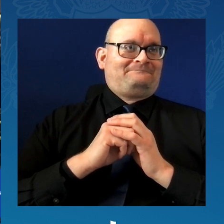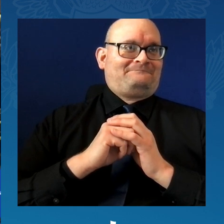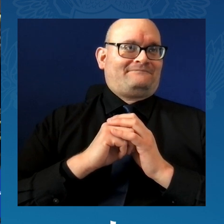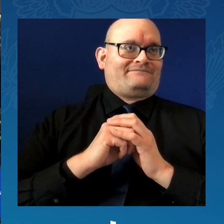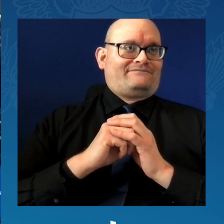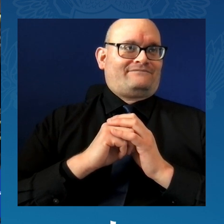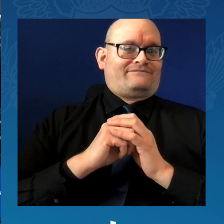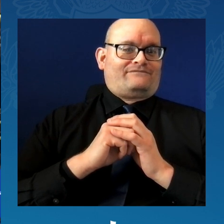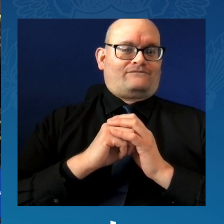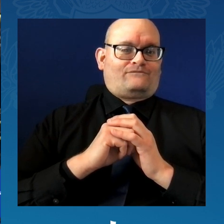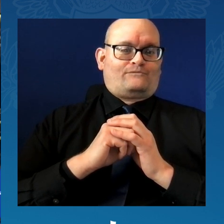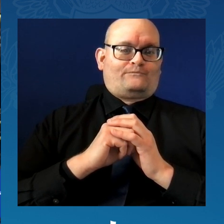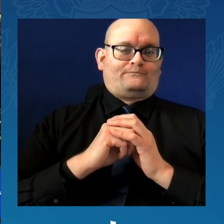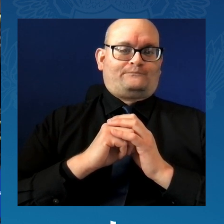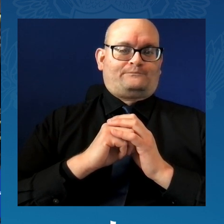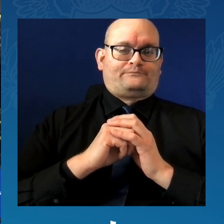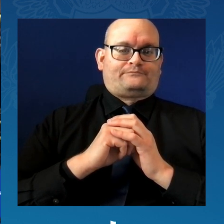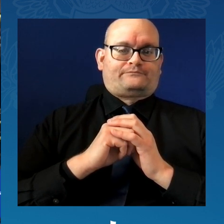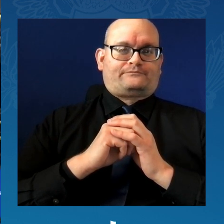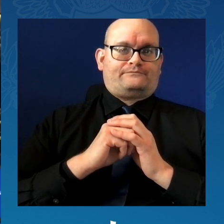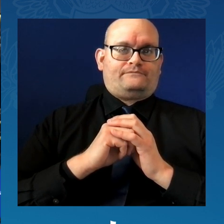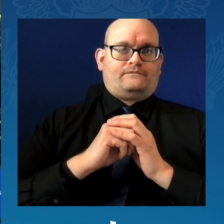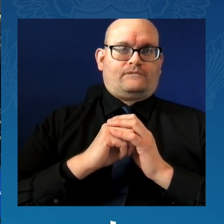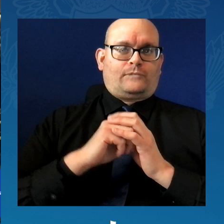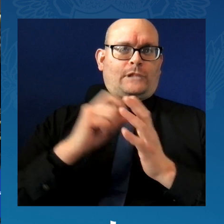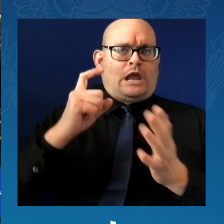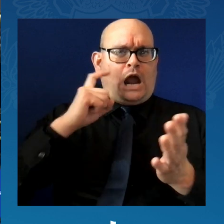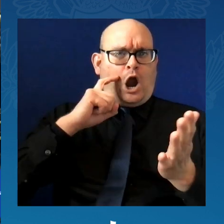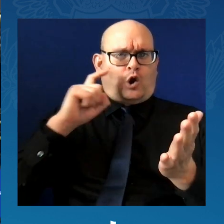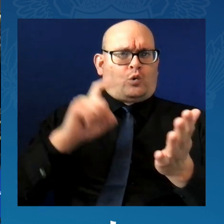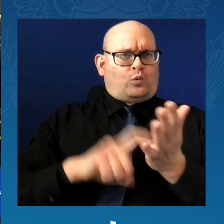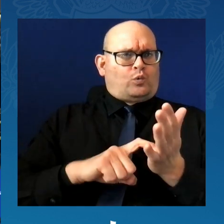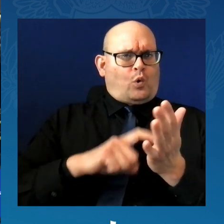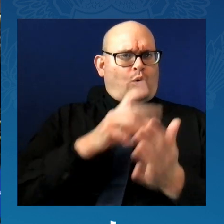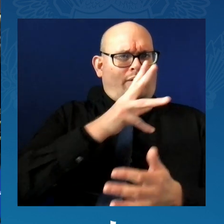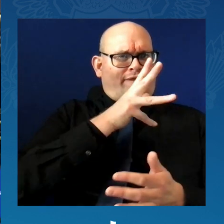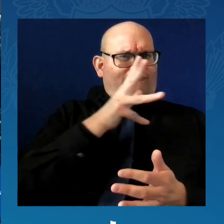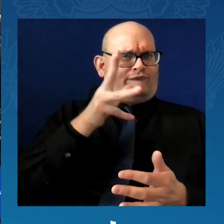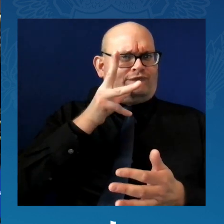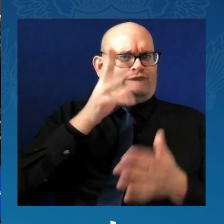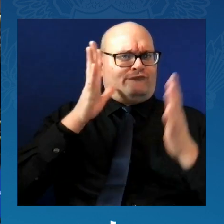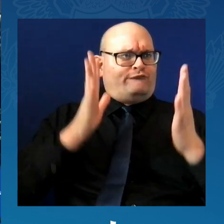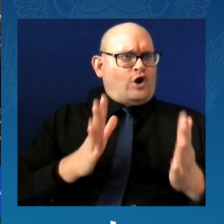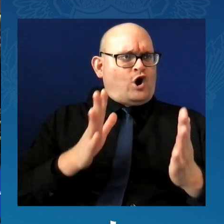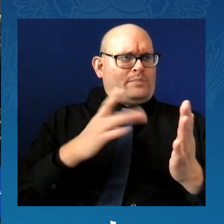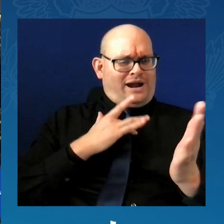And I noticed the farmer who had the tablet in that video doing their work